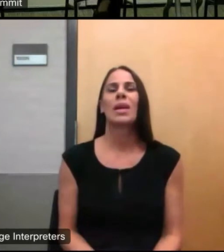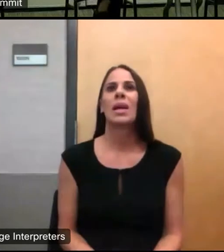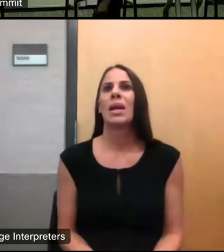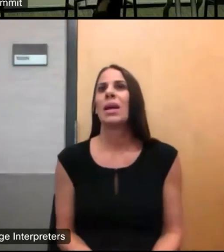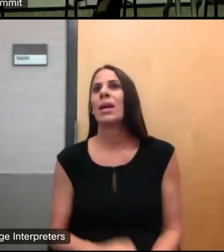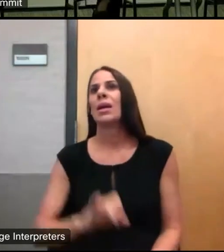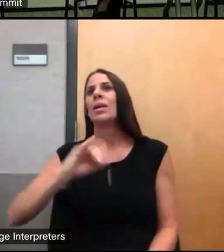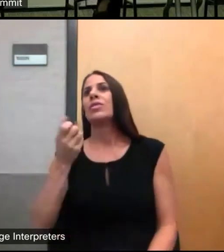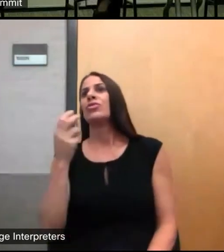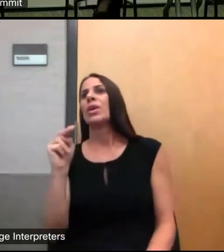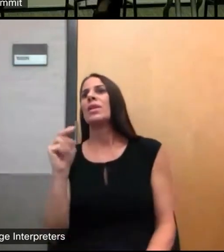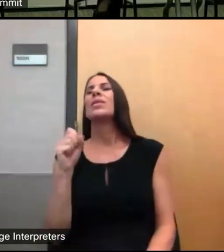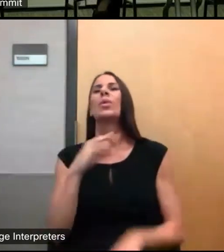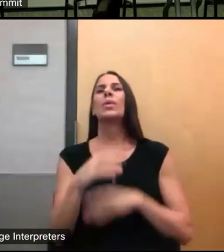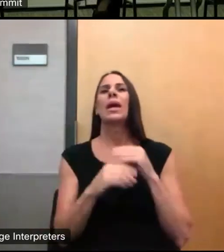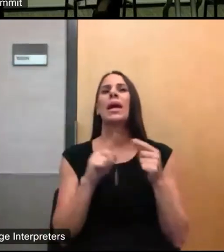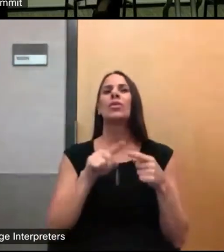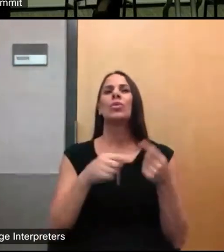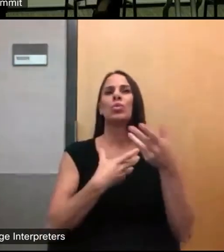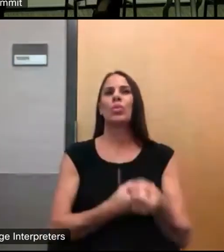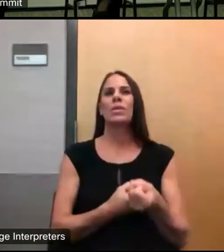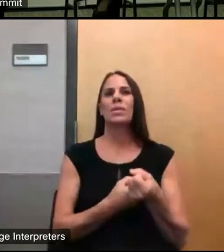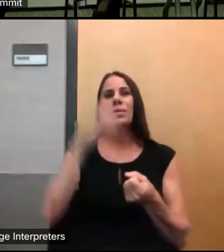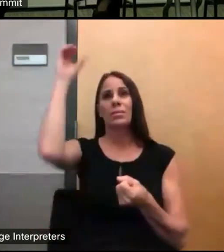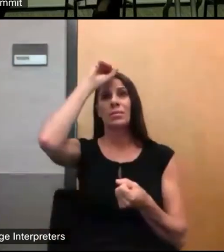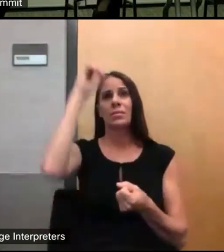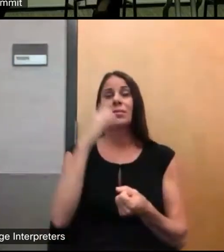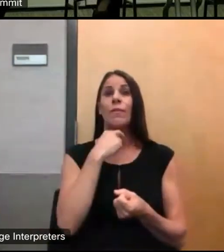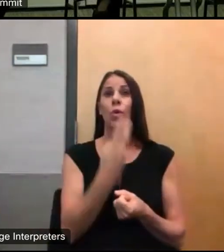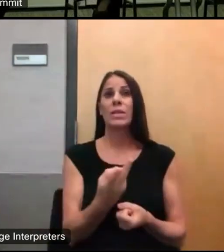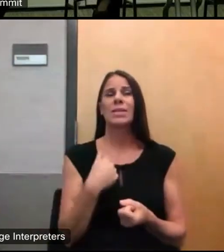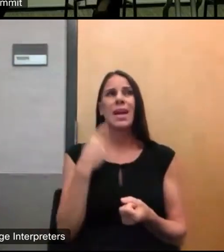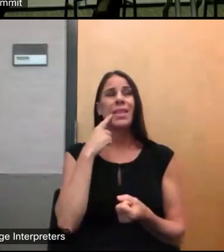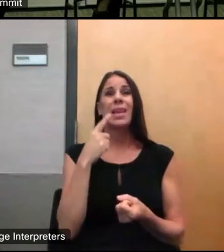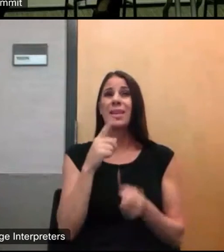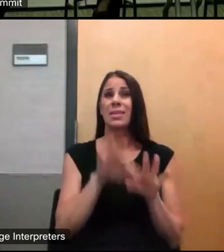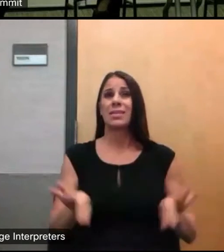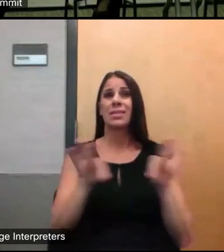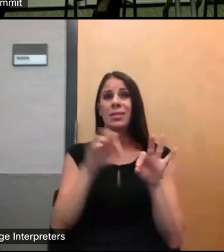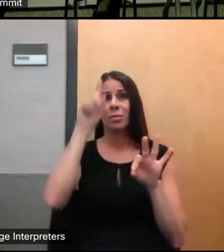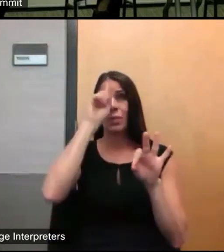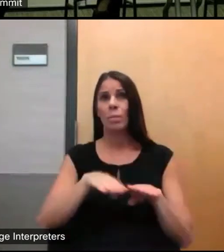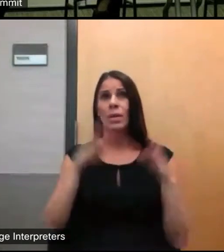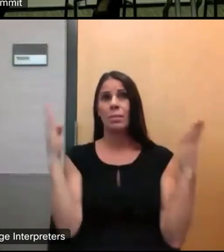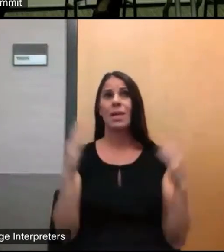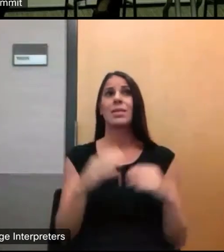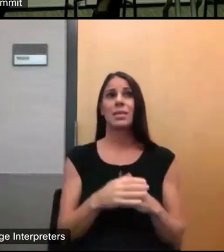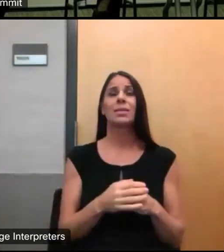on the point about trusted voices, which I completely agree with I think it's important to be really open minded about that and say that, you know, even in a health crisis,